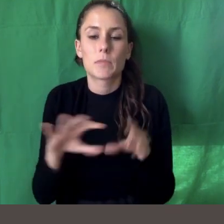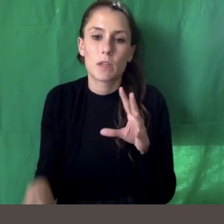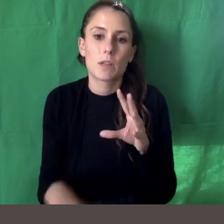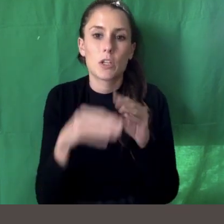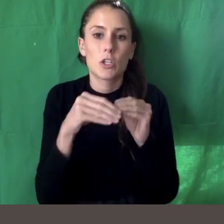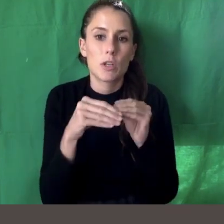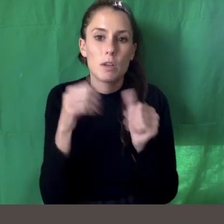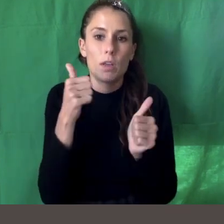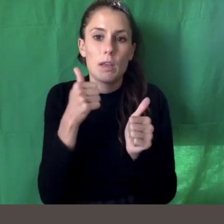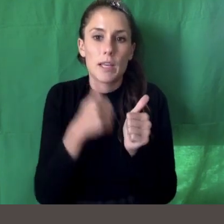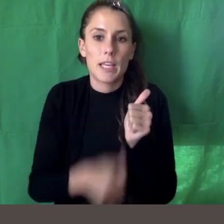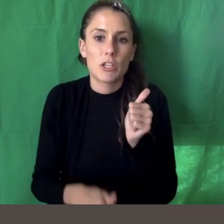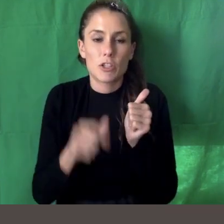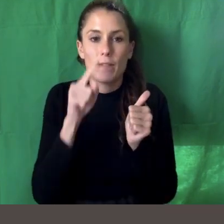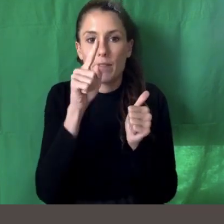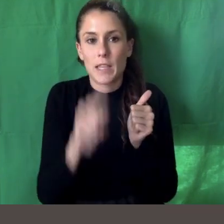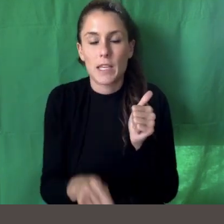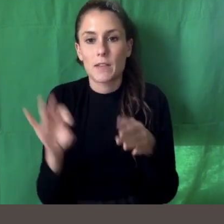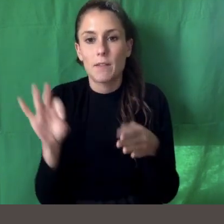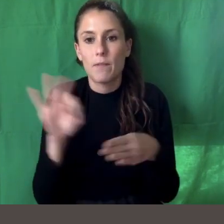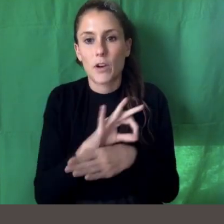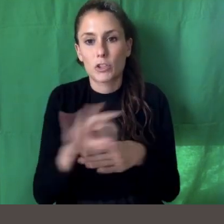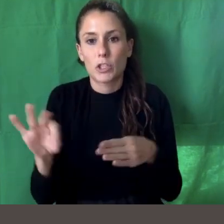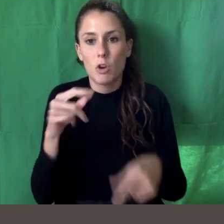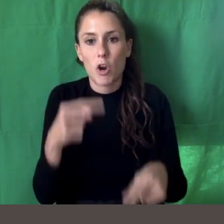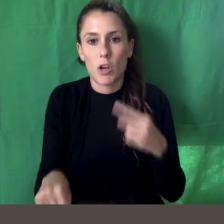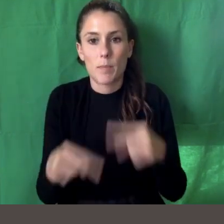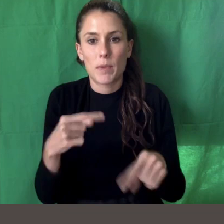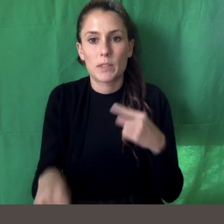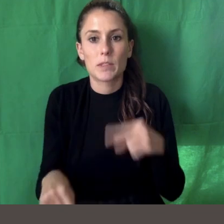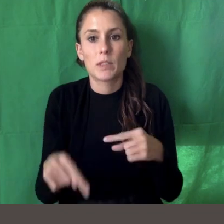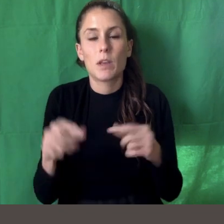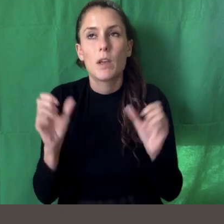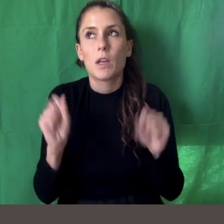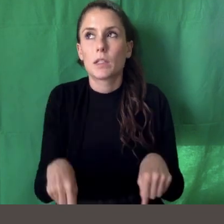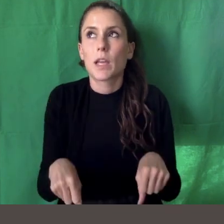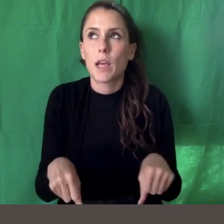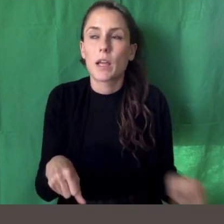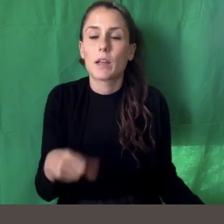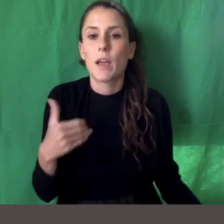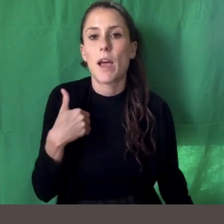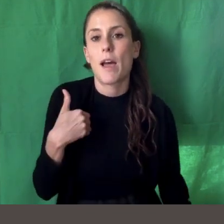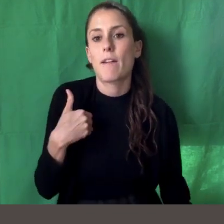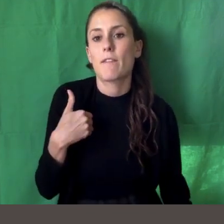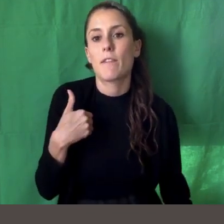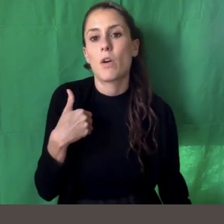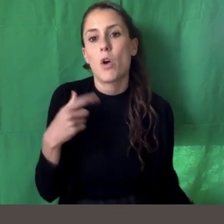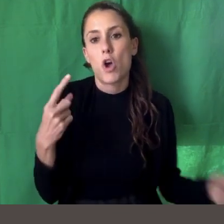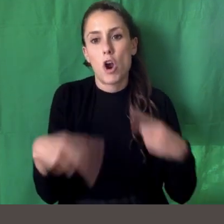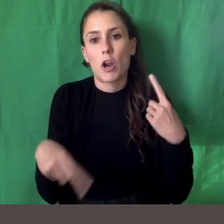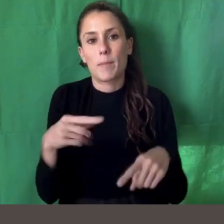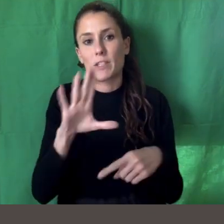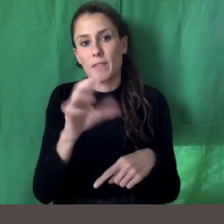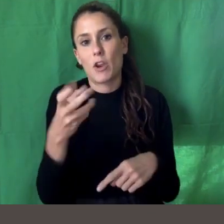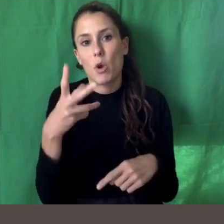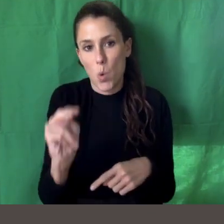on top of that each one of these function arguments can take arguments of their own